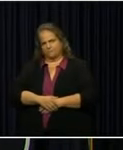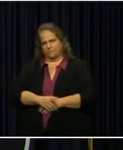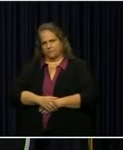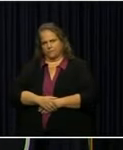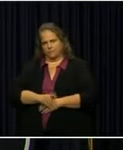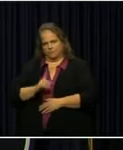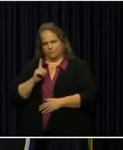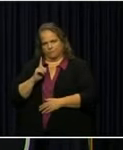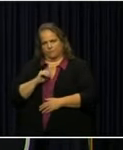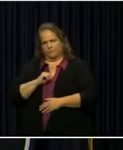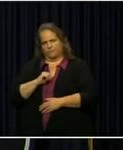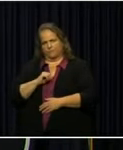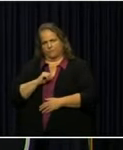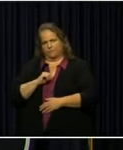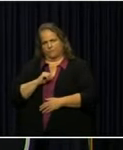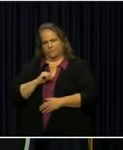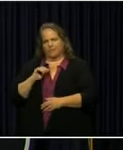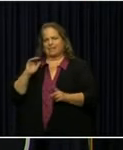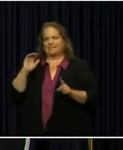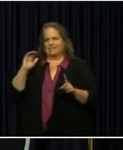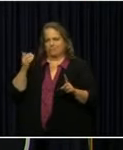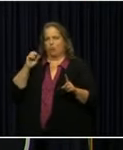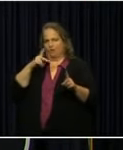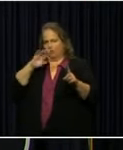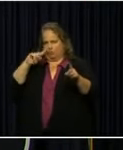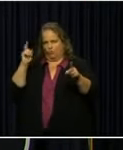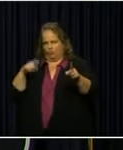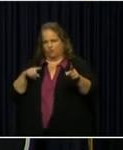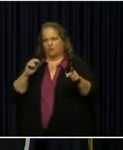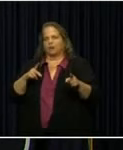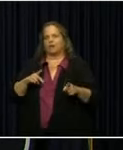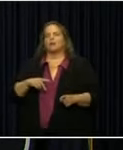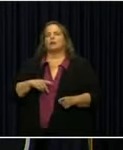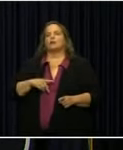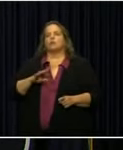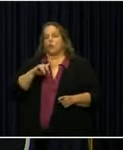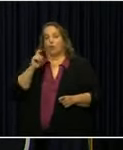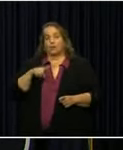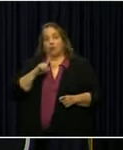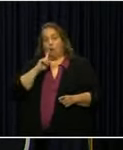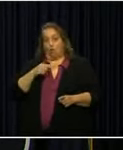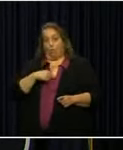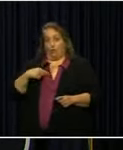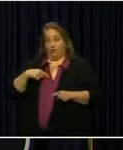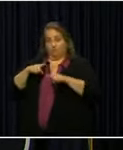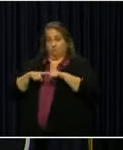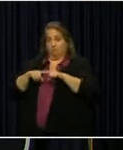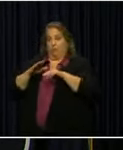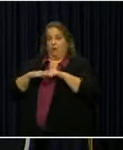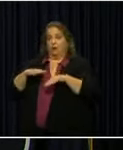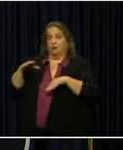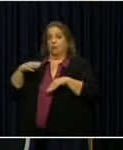CARE COMMUNITY TO TRY TO COME UP WITH THIS. REMEMBER WERE OF BEFORE THIS ALL HAPPENED SO IF YOU WASN'T TO